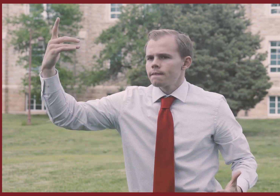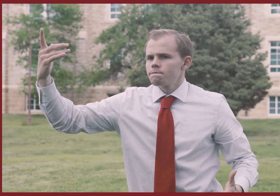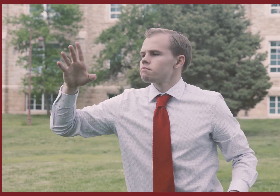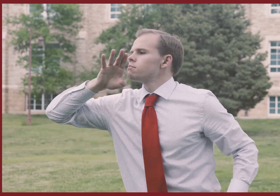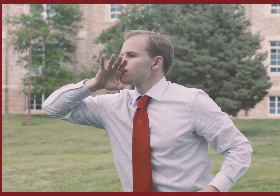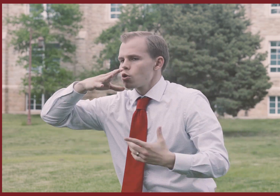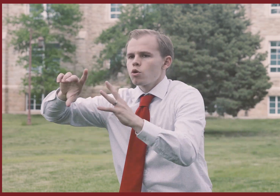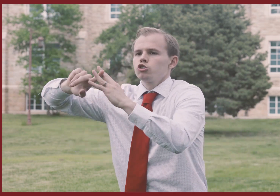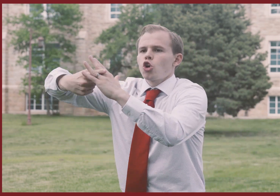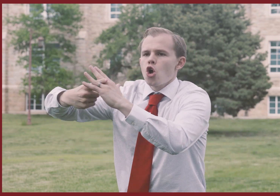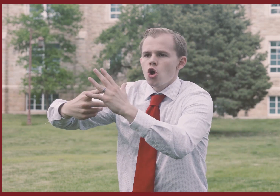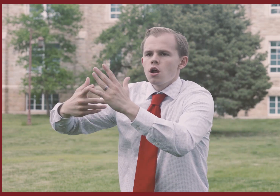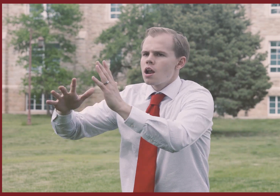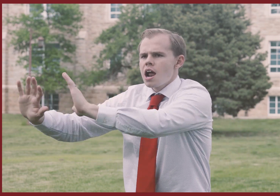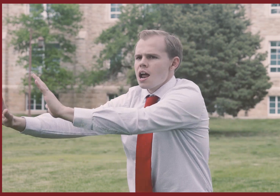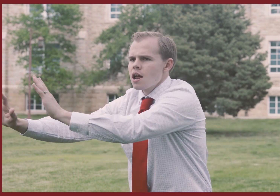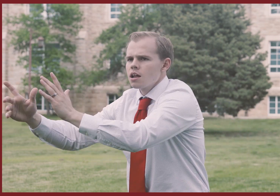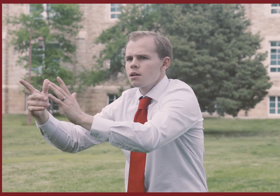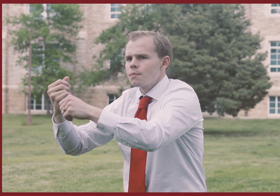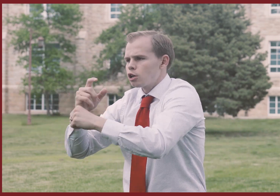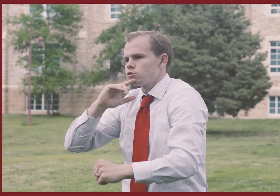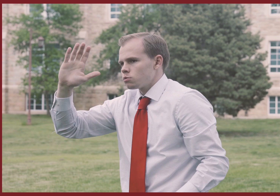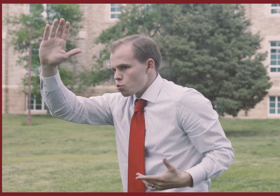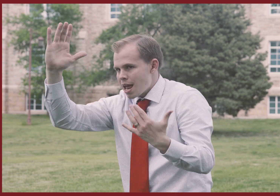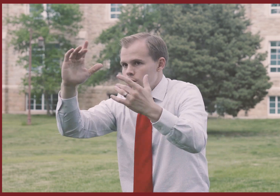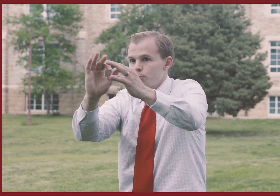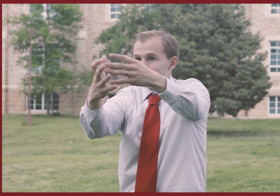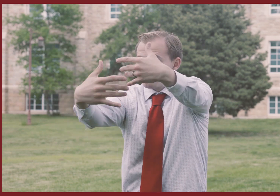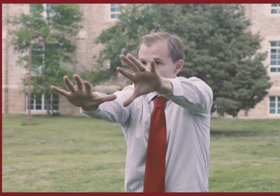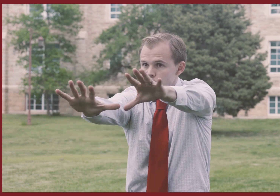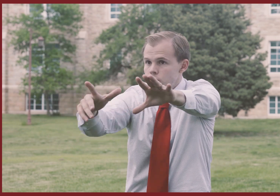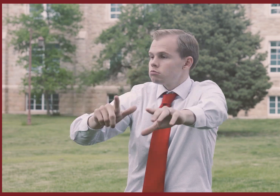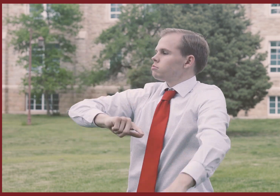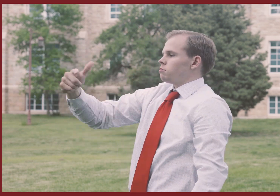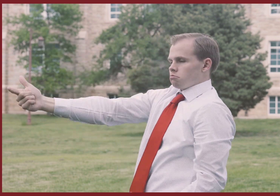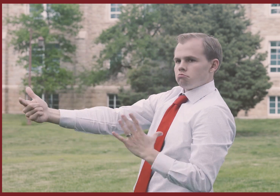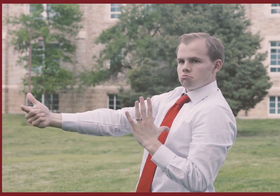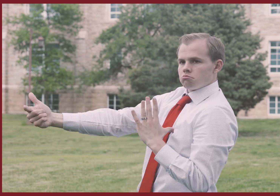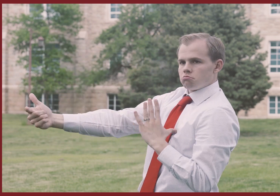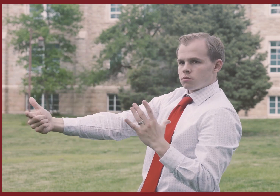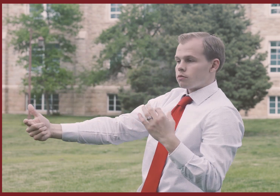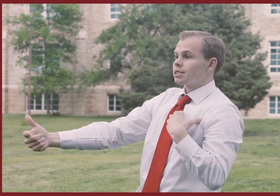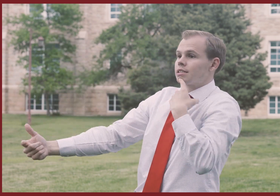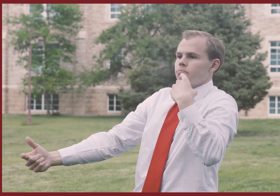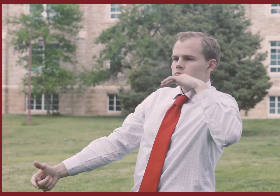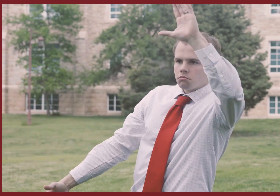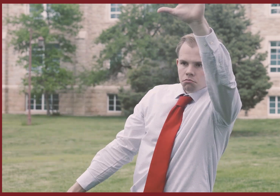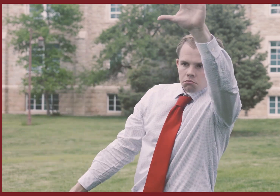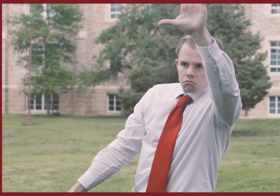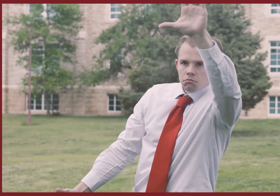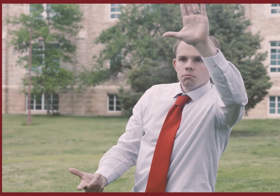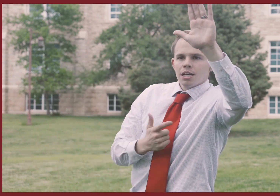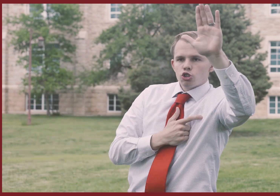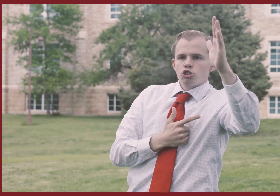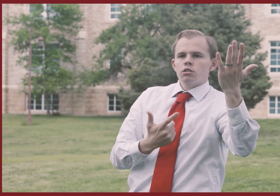and I raise my hand, but the conversation has already started and moved on again. And so I have to make sure that I remind them, you know, once the interpreter's done I need a chance